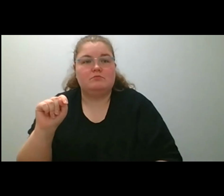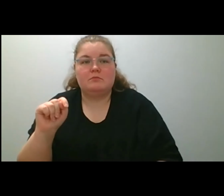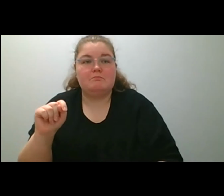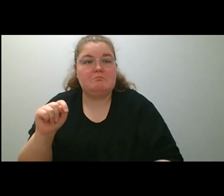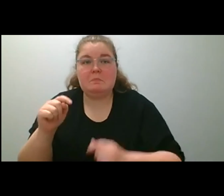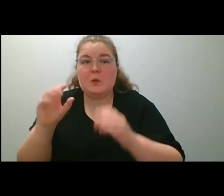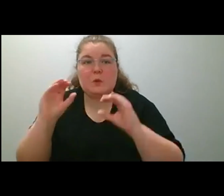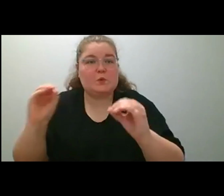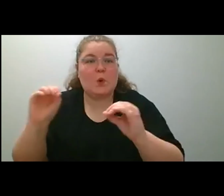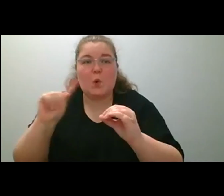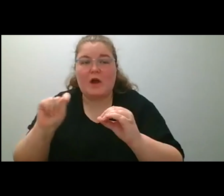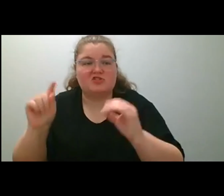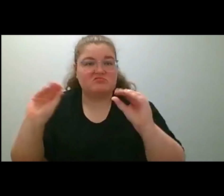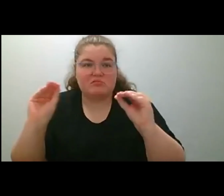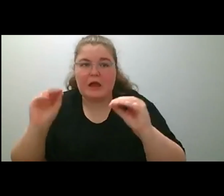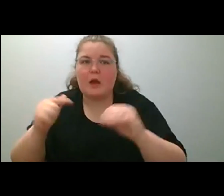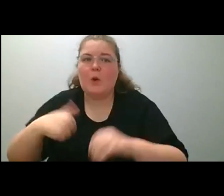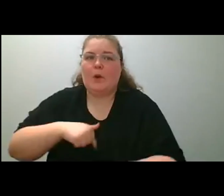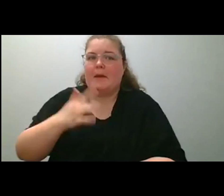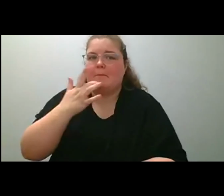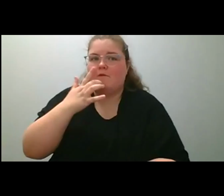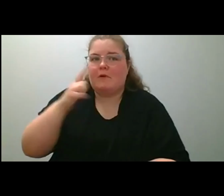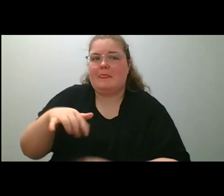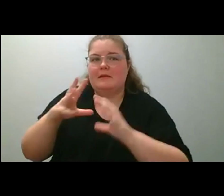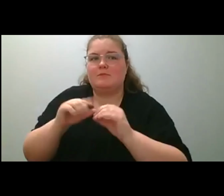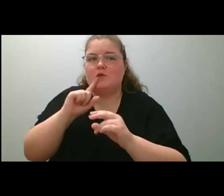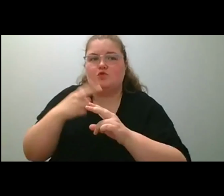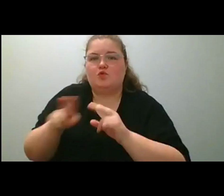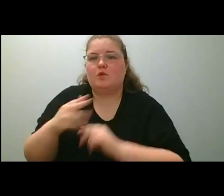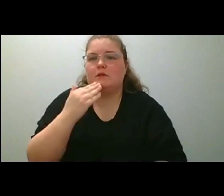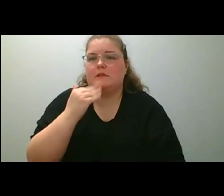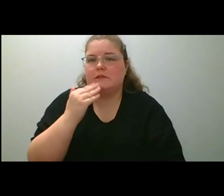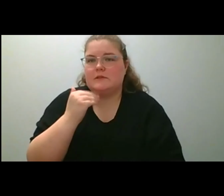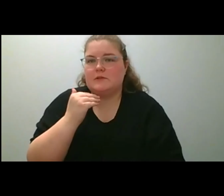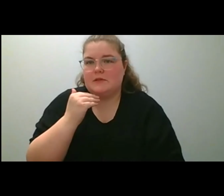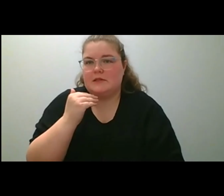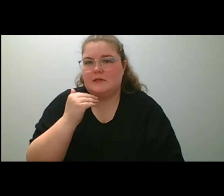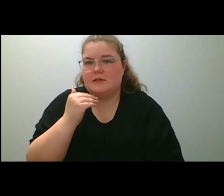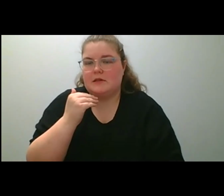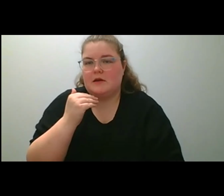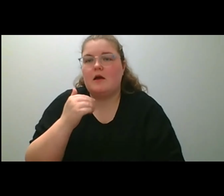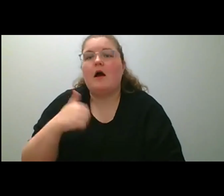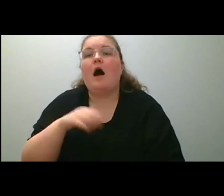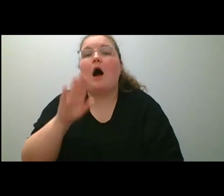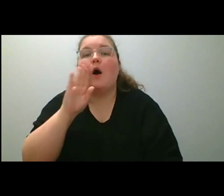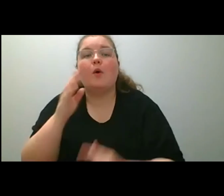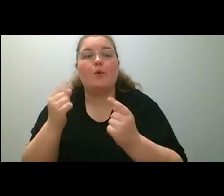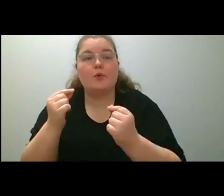so that we can get people back to their back to their regularly scheduled programming. So I will be following up everyone